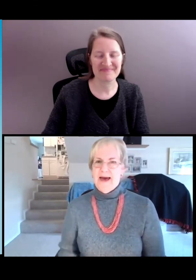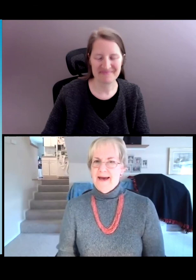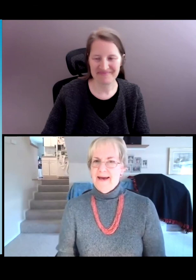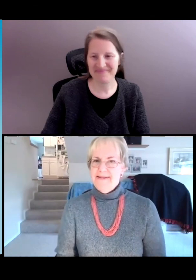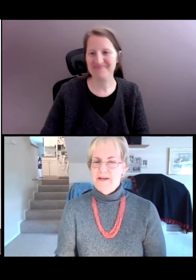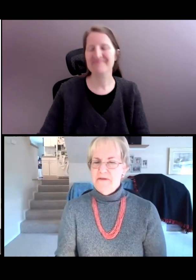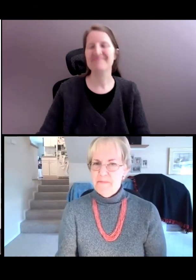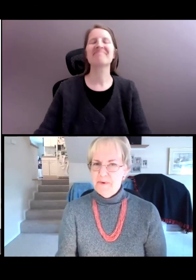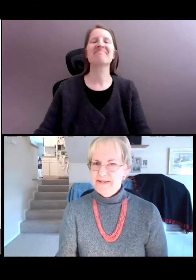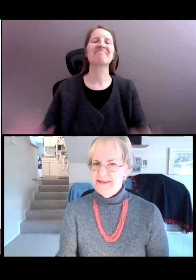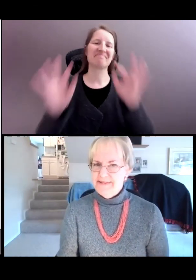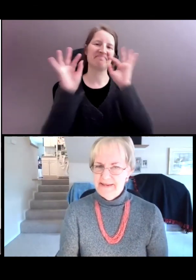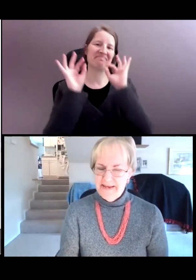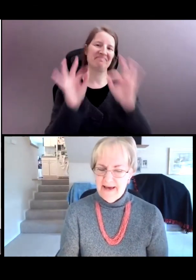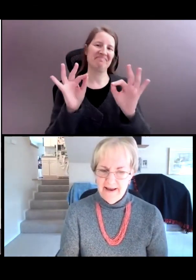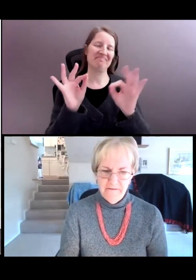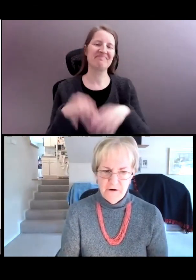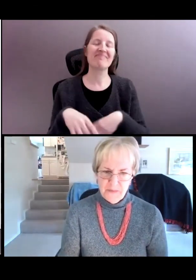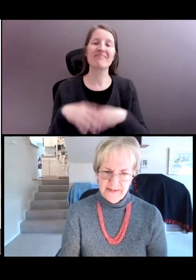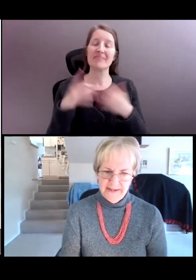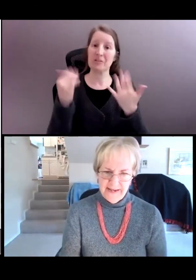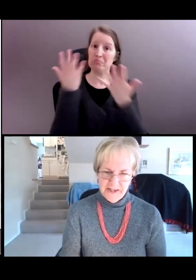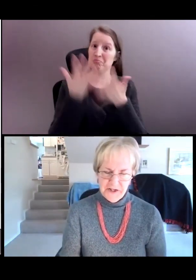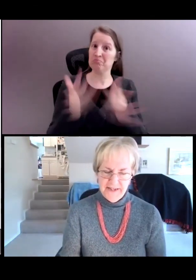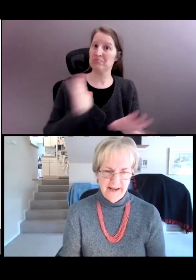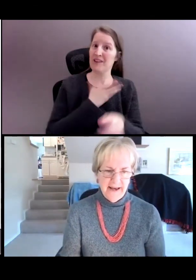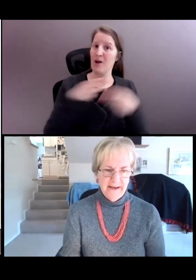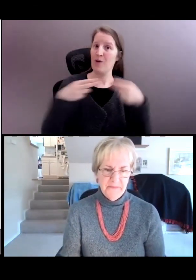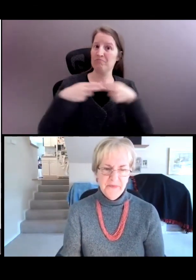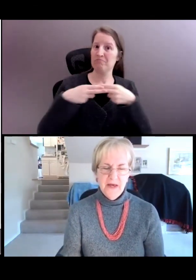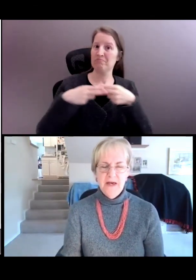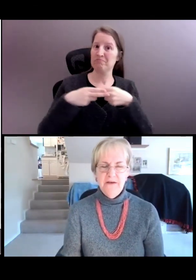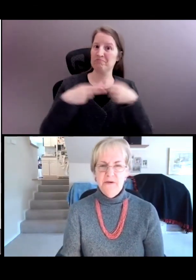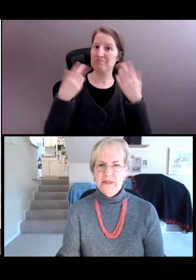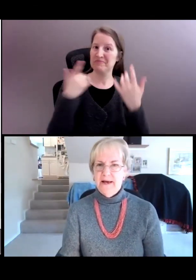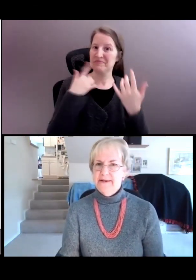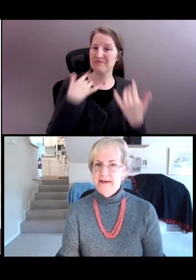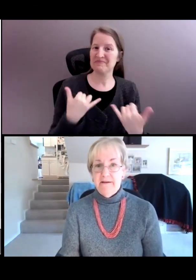Okay so, that brings us to the end of our presentation today if you would like to have